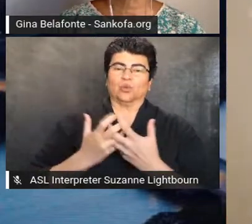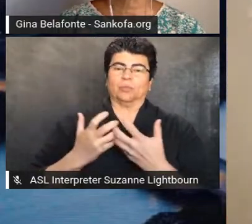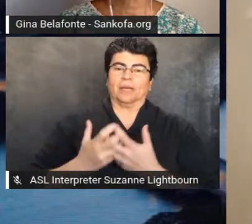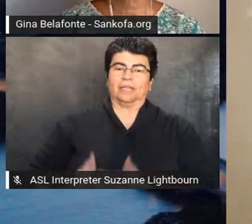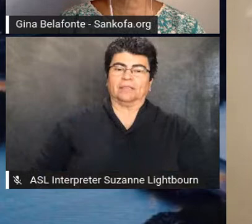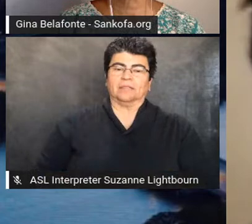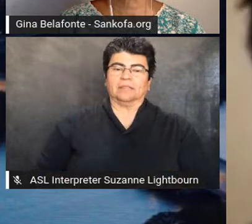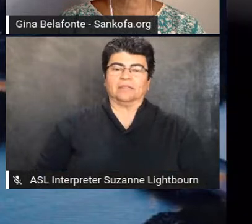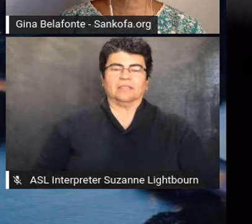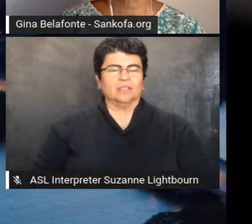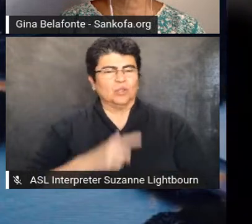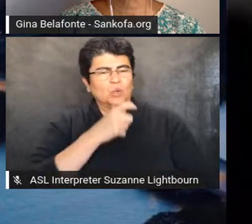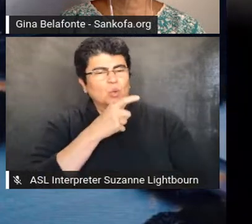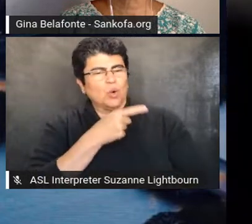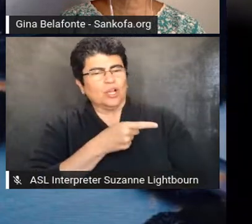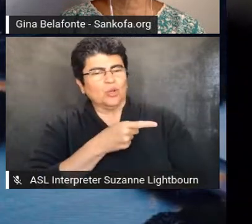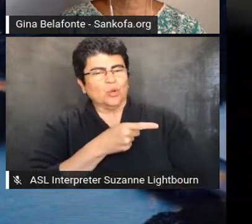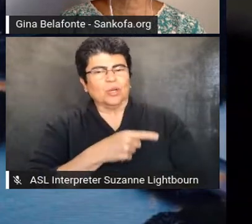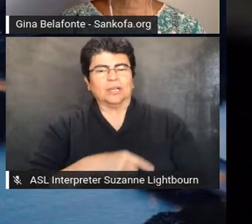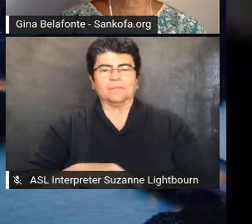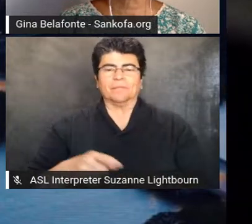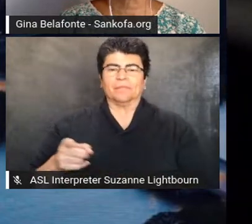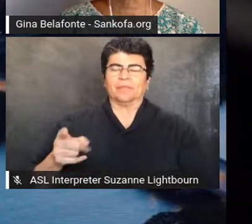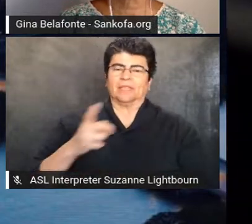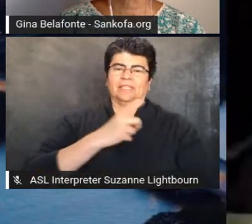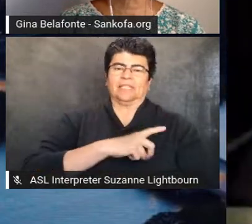Who are you? Detective Davis.